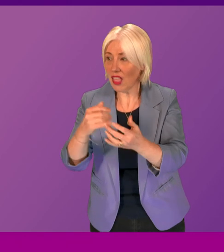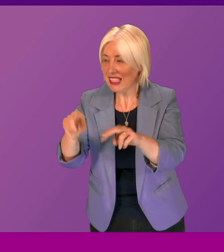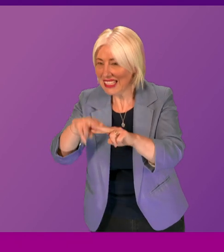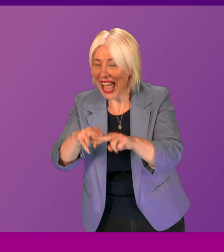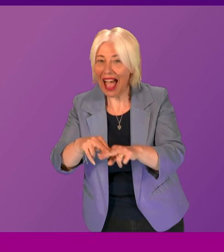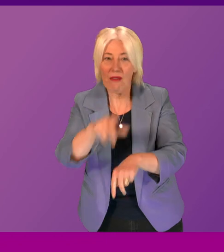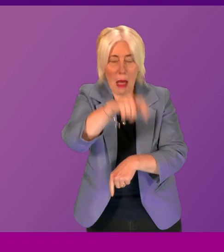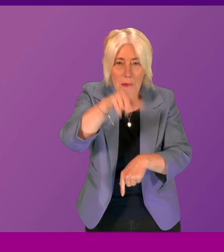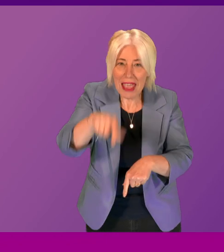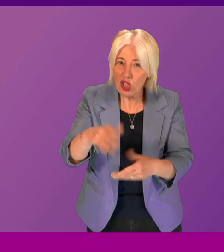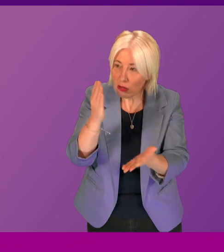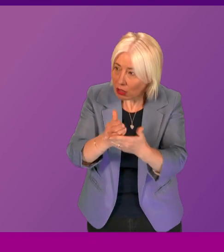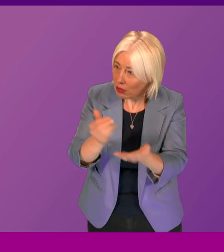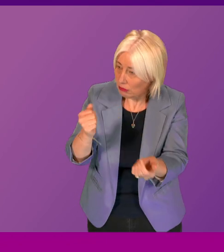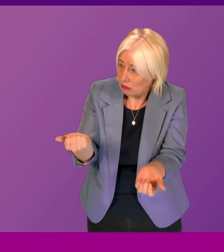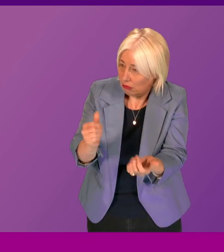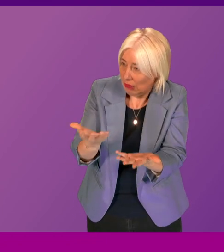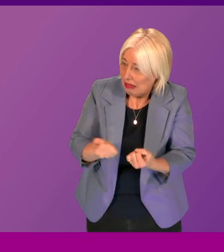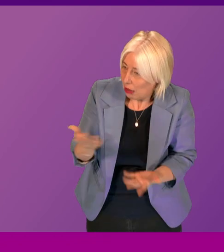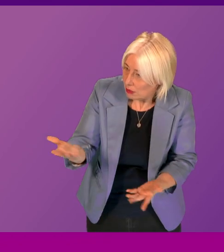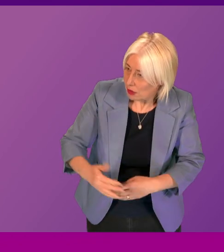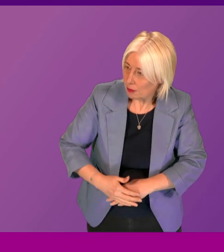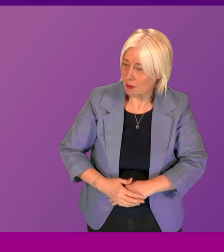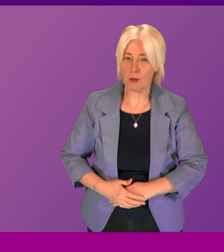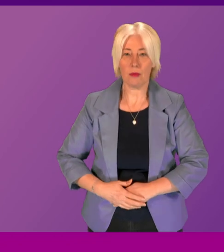It is, of course—